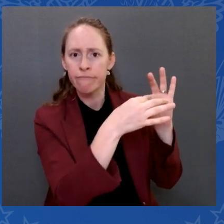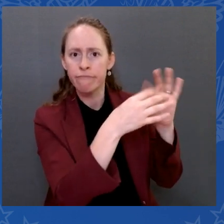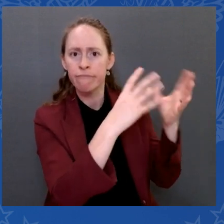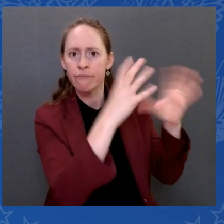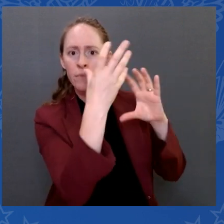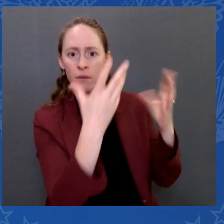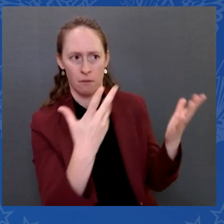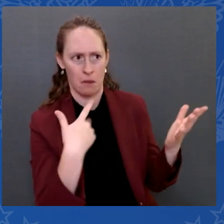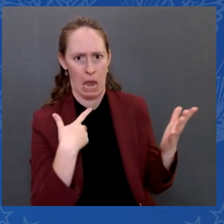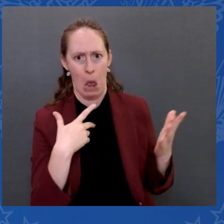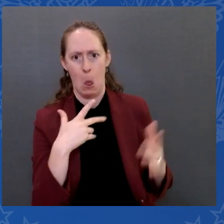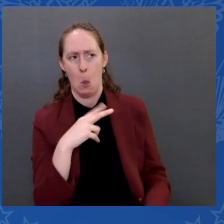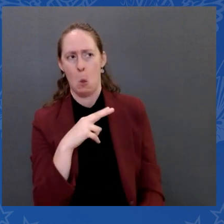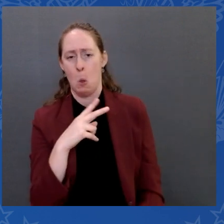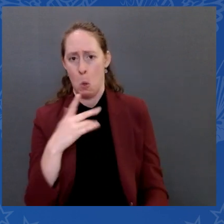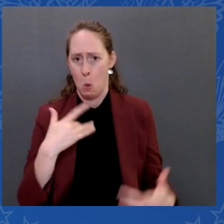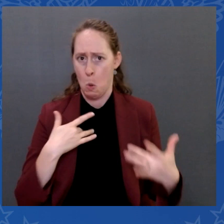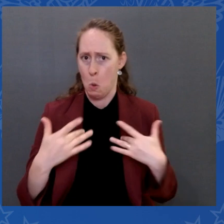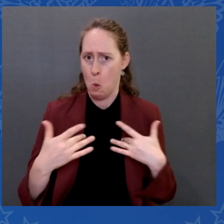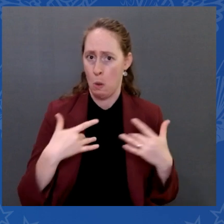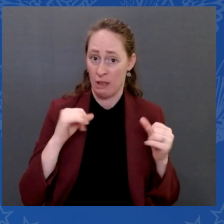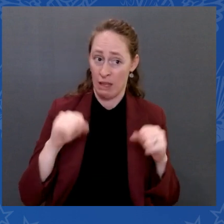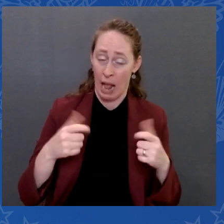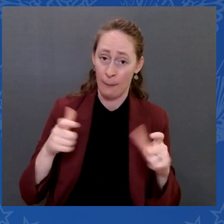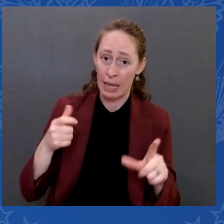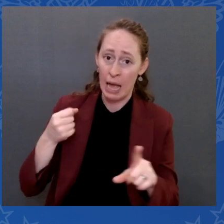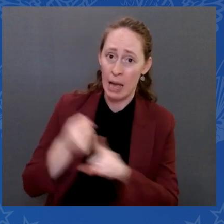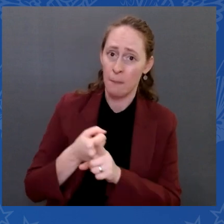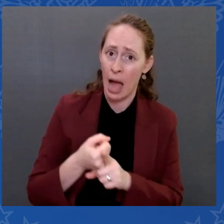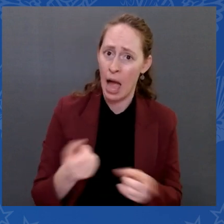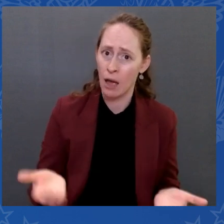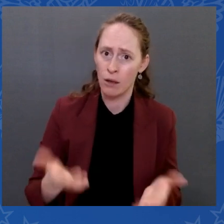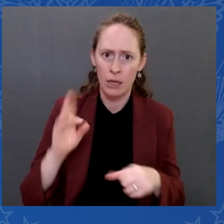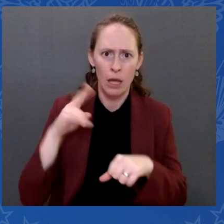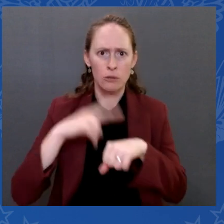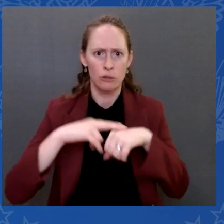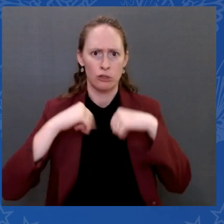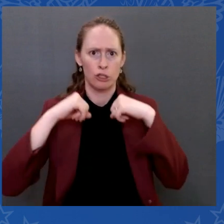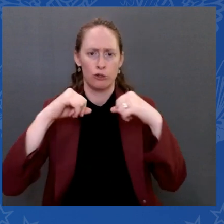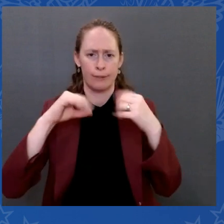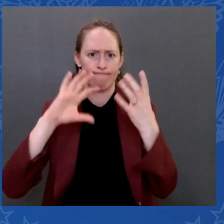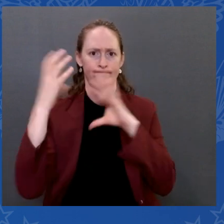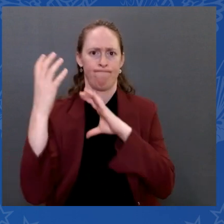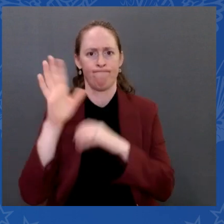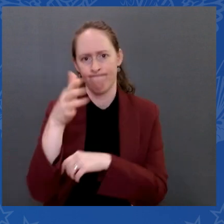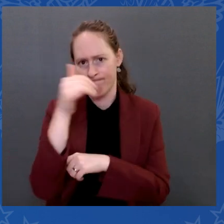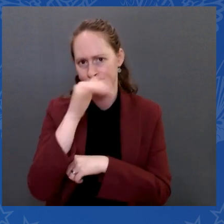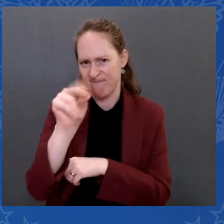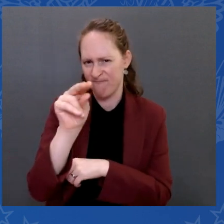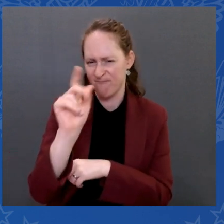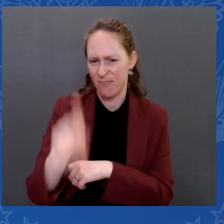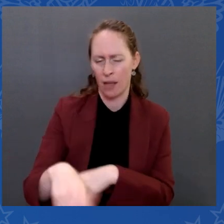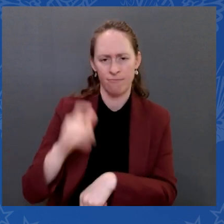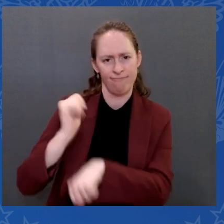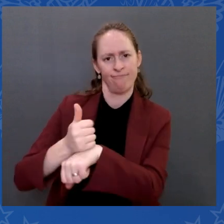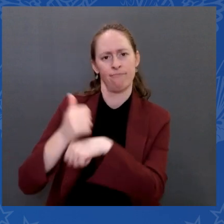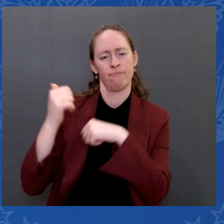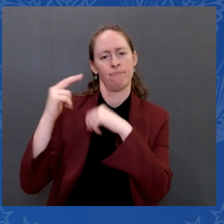and building the factories, it is important and urgent to begin to rebuild U.S. semiconductor chip manufacturing in the U.S.